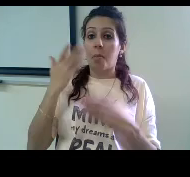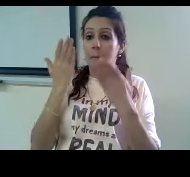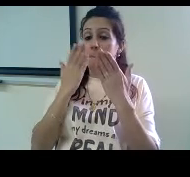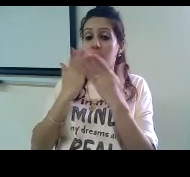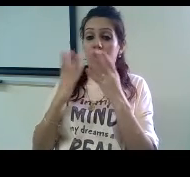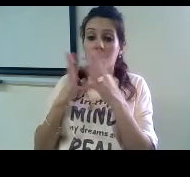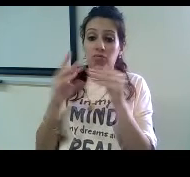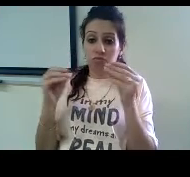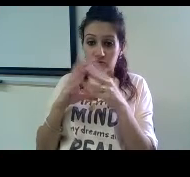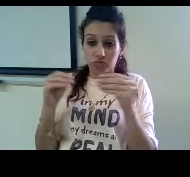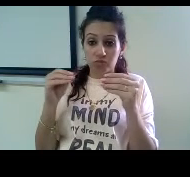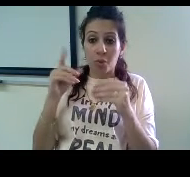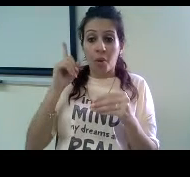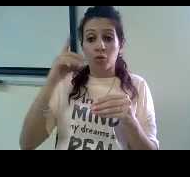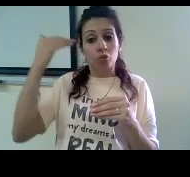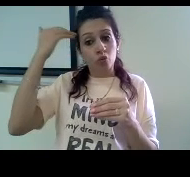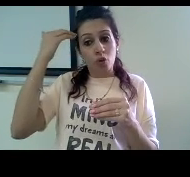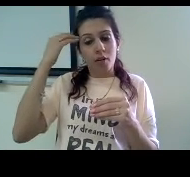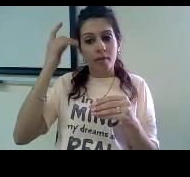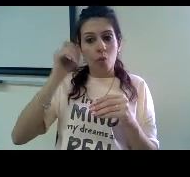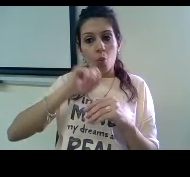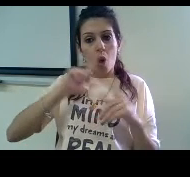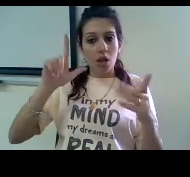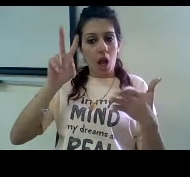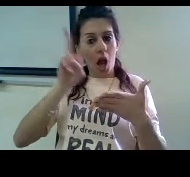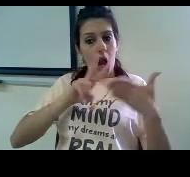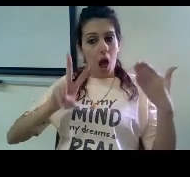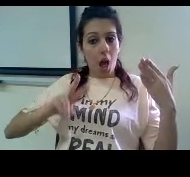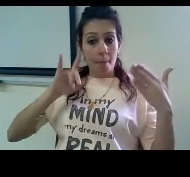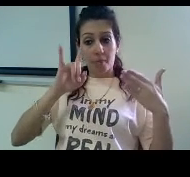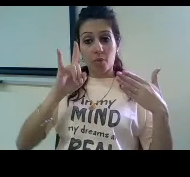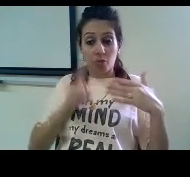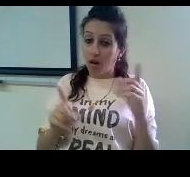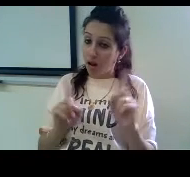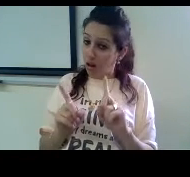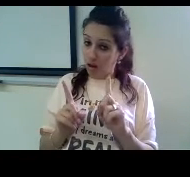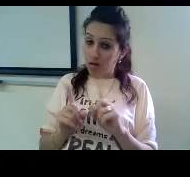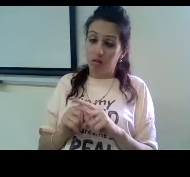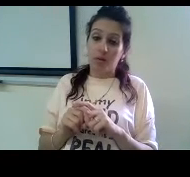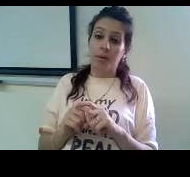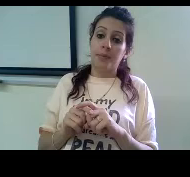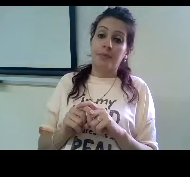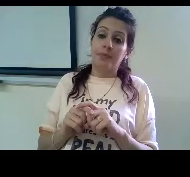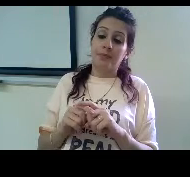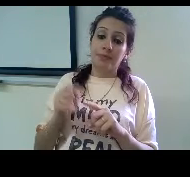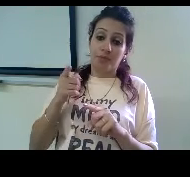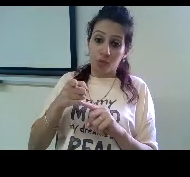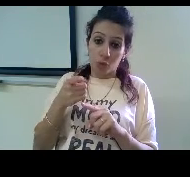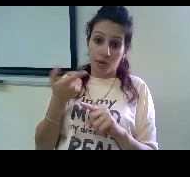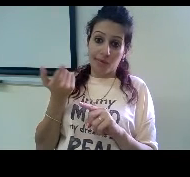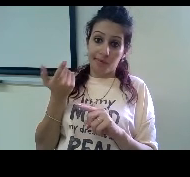sorry only three countries give a decisive role to parents on the content of curriculum.